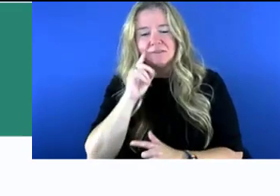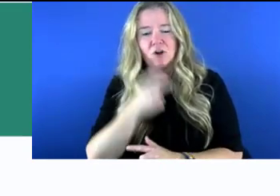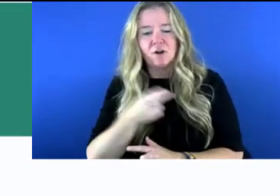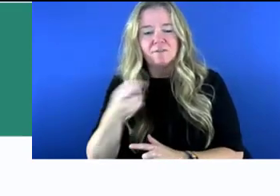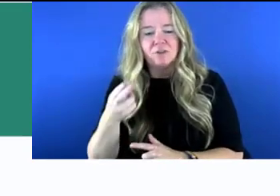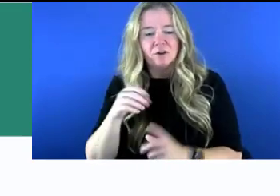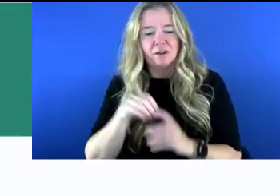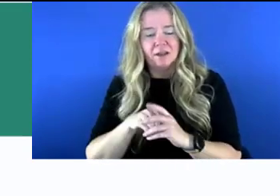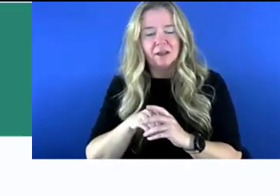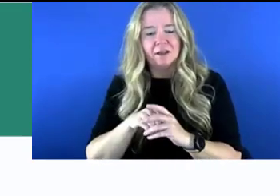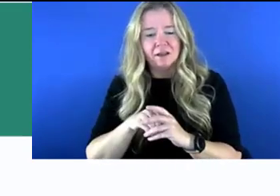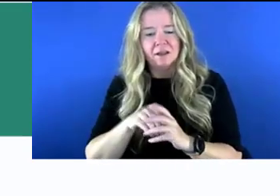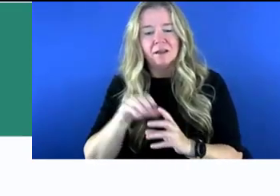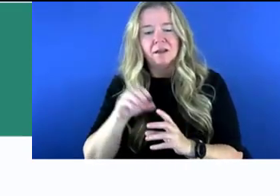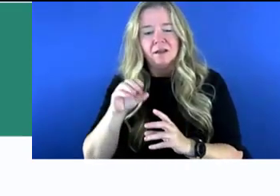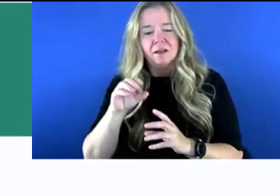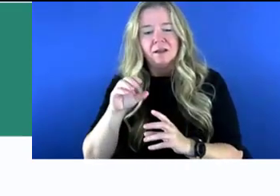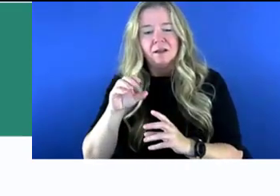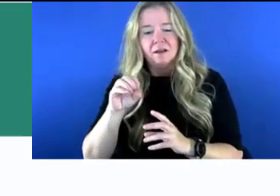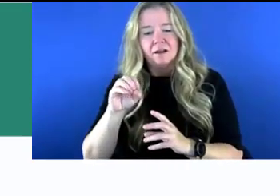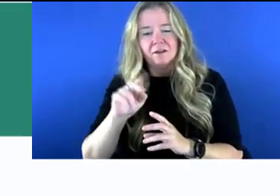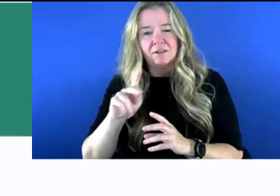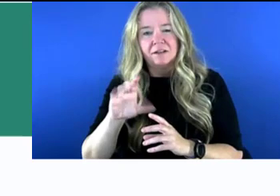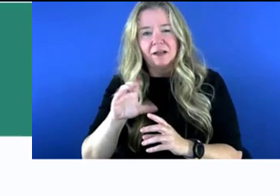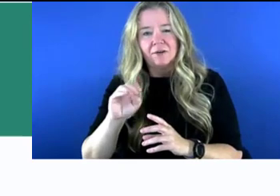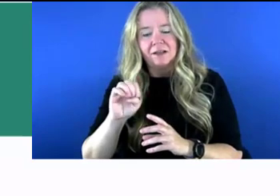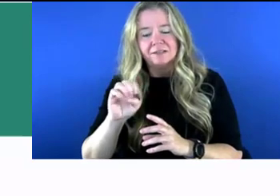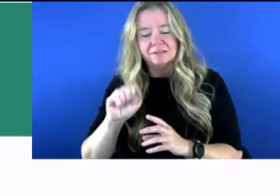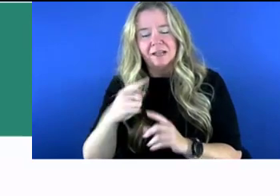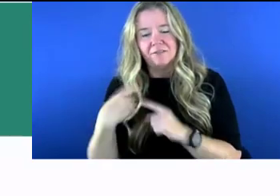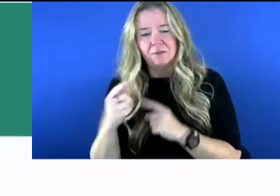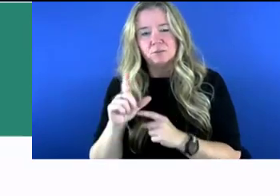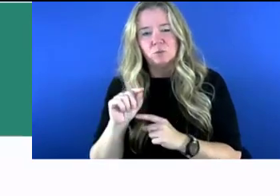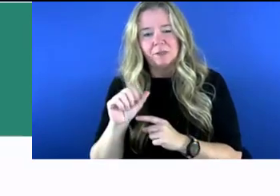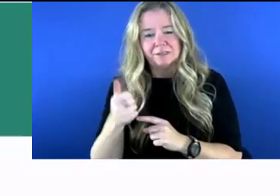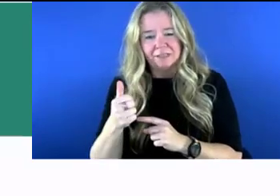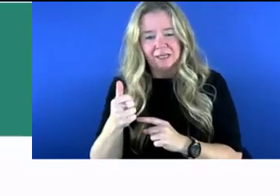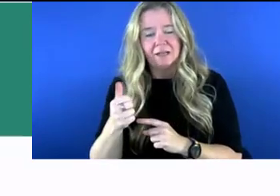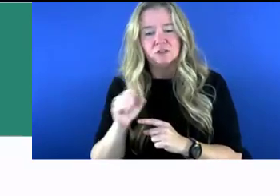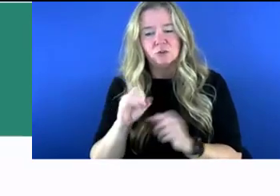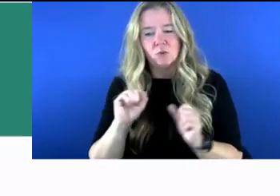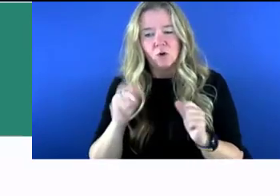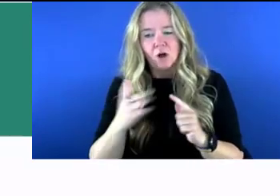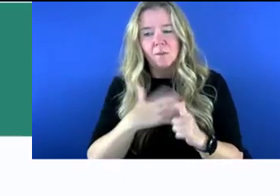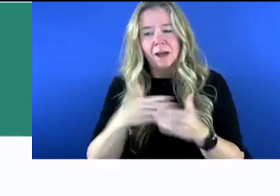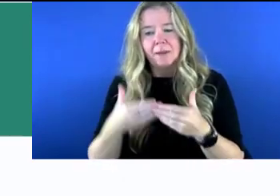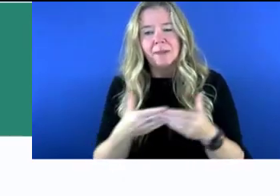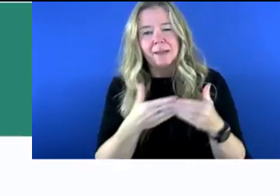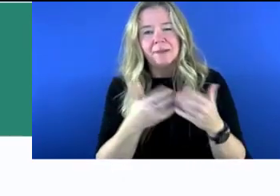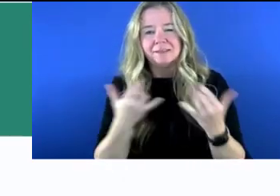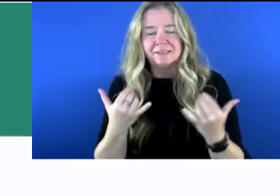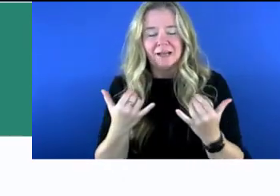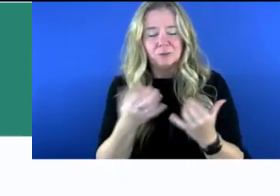in Midland County ESA. I've been here since 2010, so all of my babies are now reaching high school,